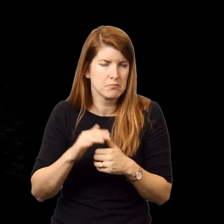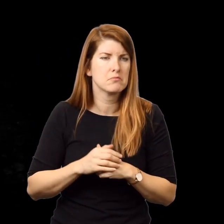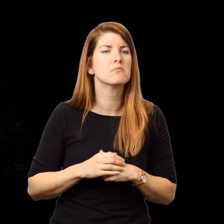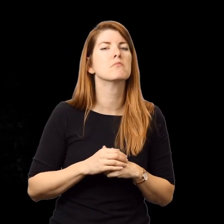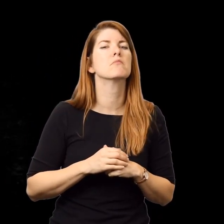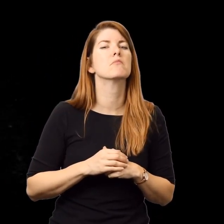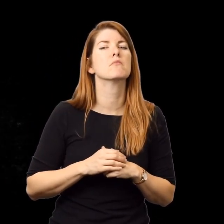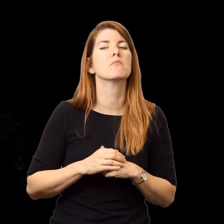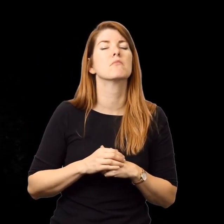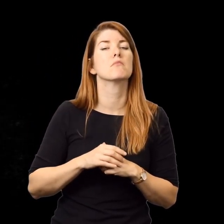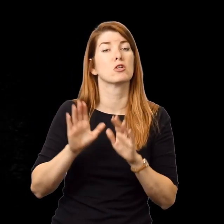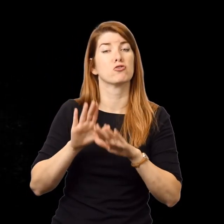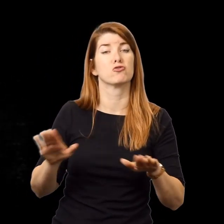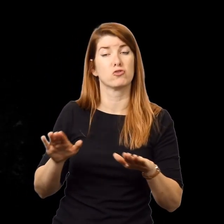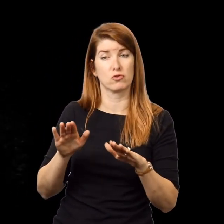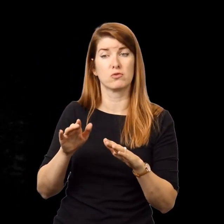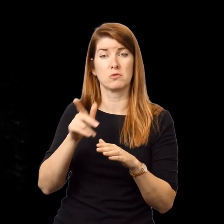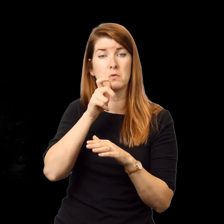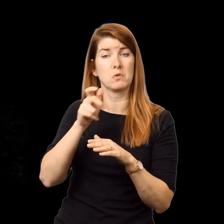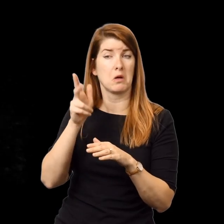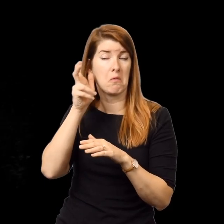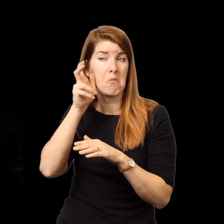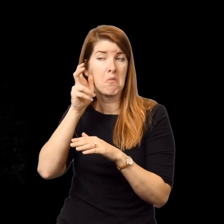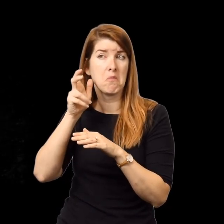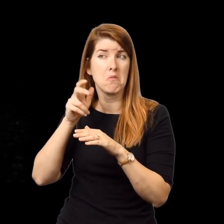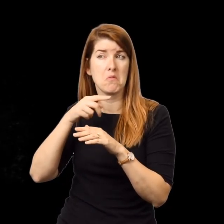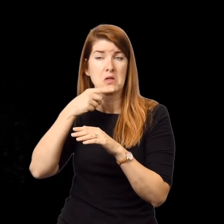Those children, their brains are much more dependent on auditory input.